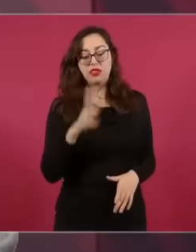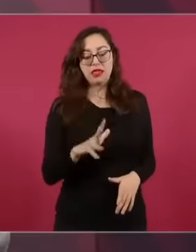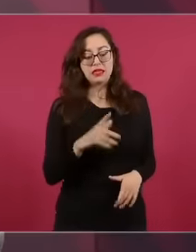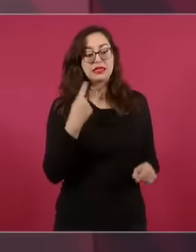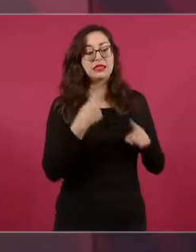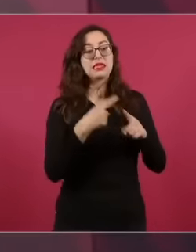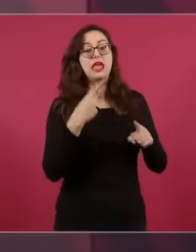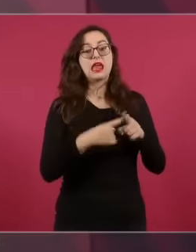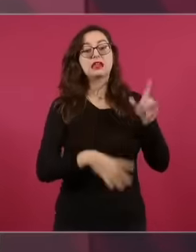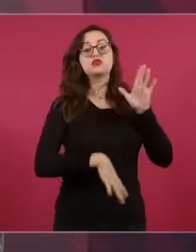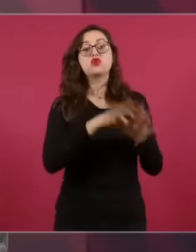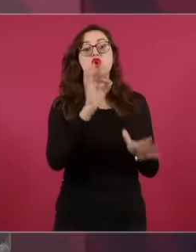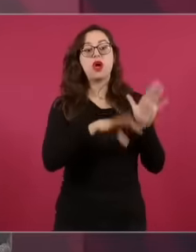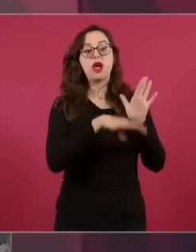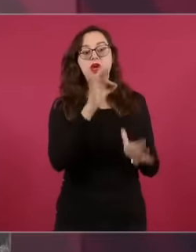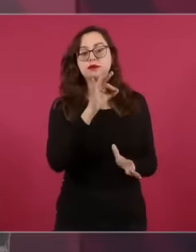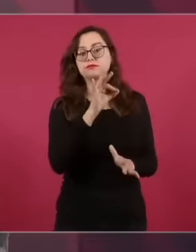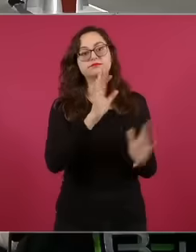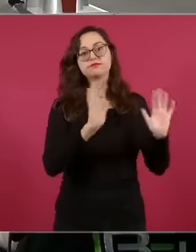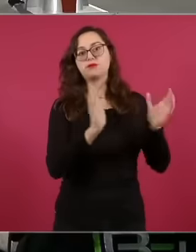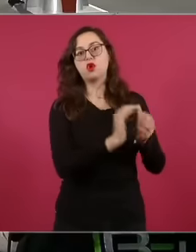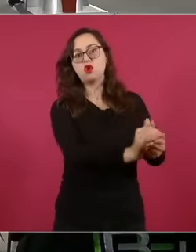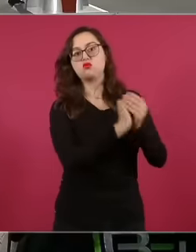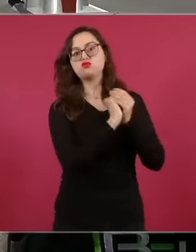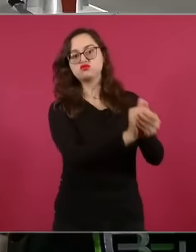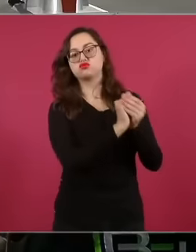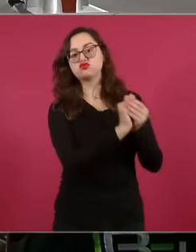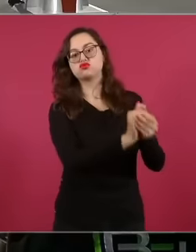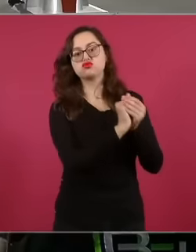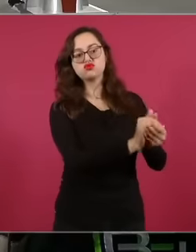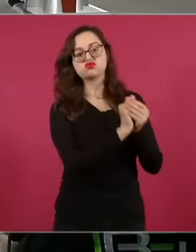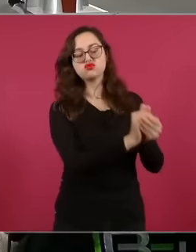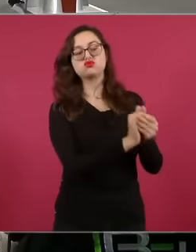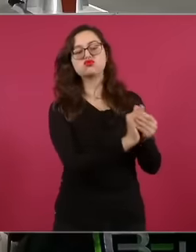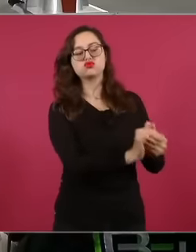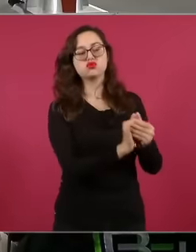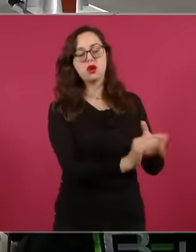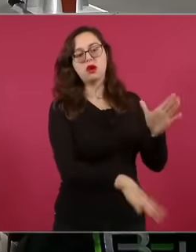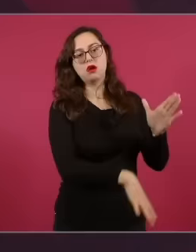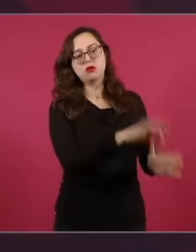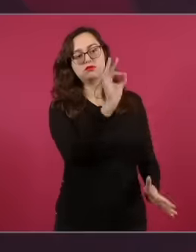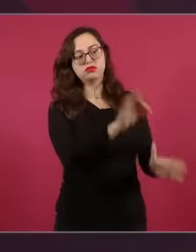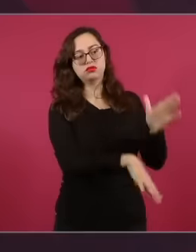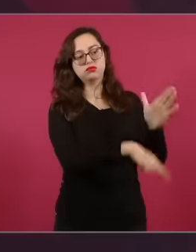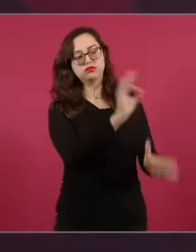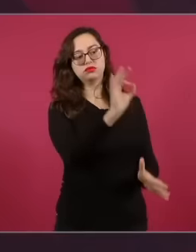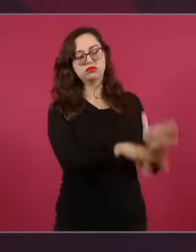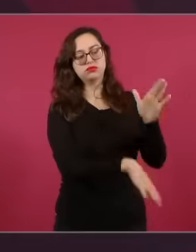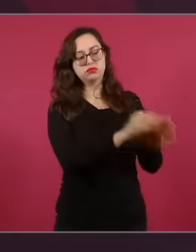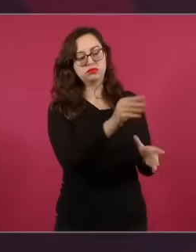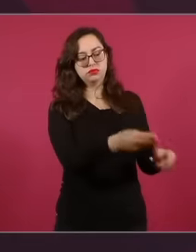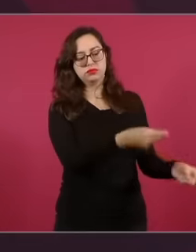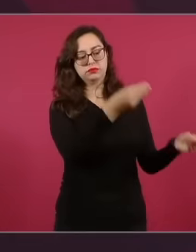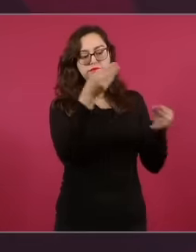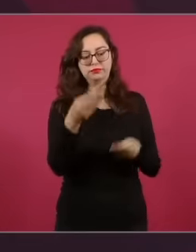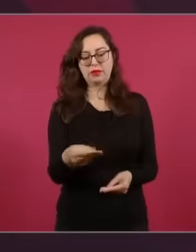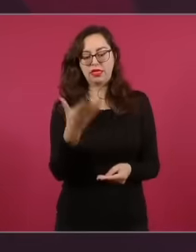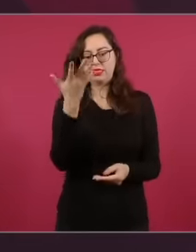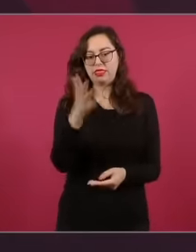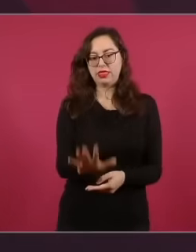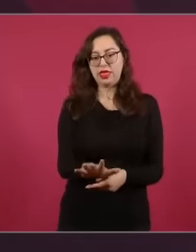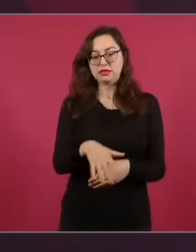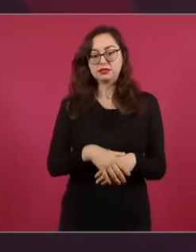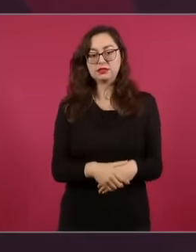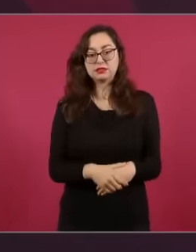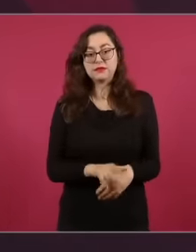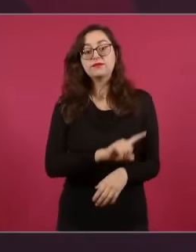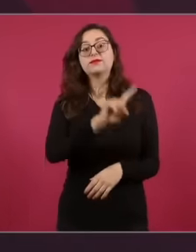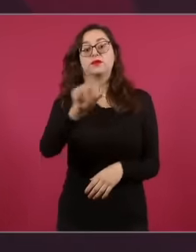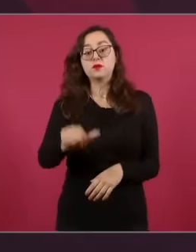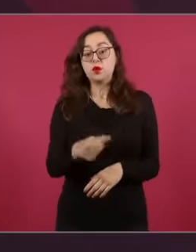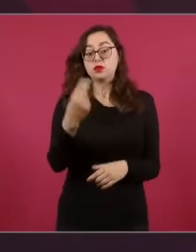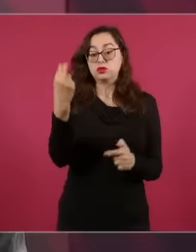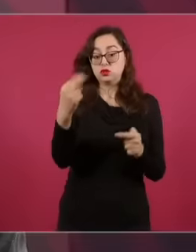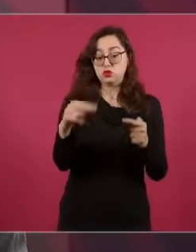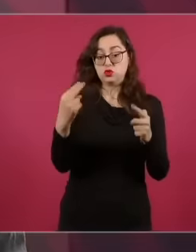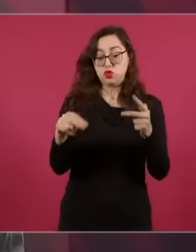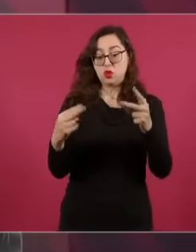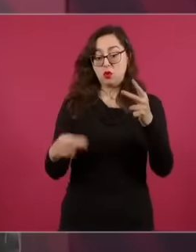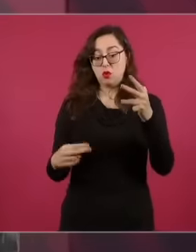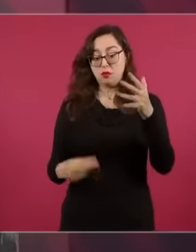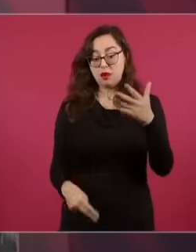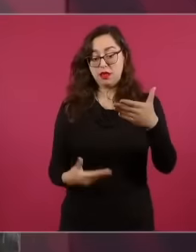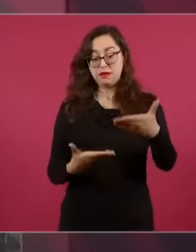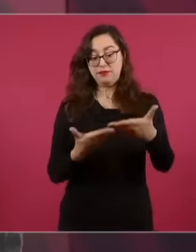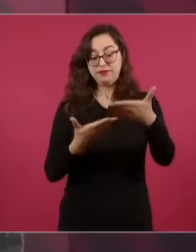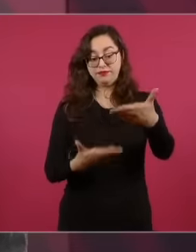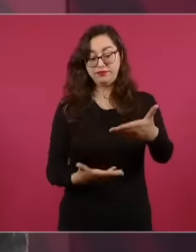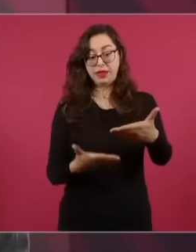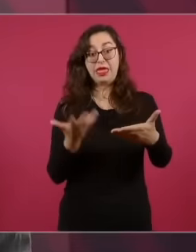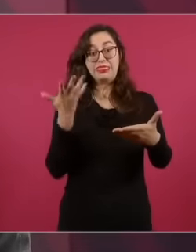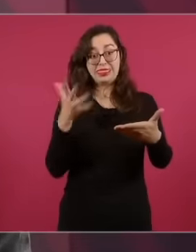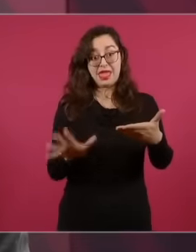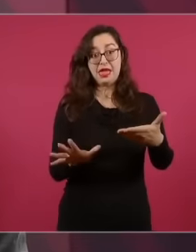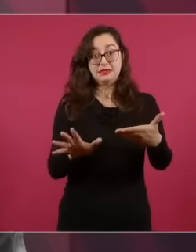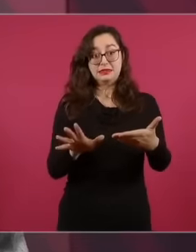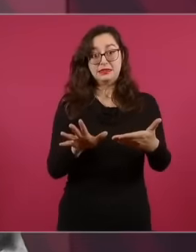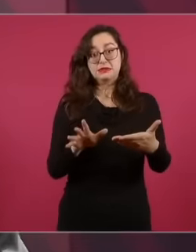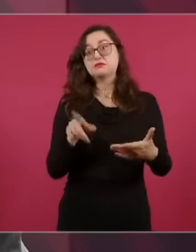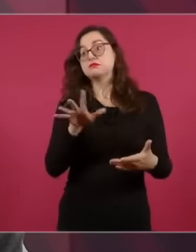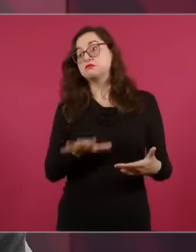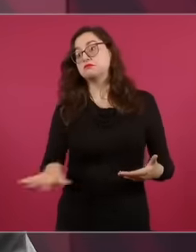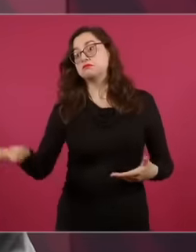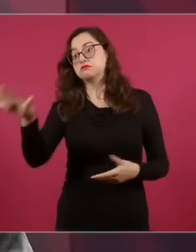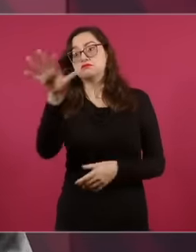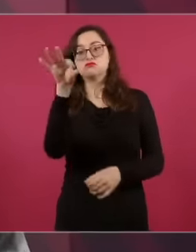one is going to impose them. Those 10 will have their names appear on a ballot and the The people are going to say about these